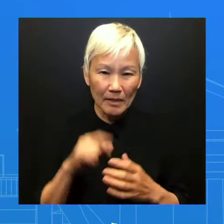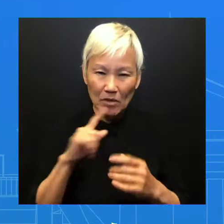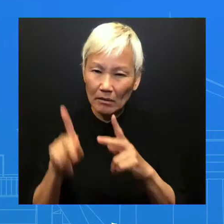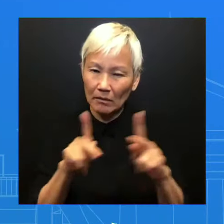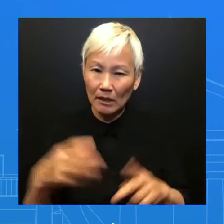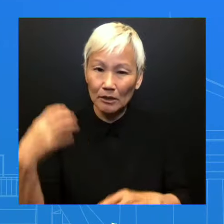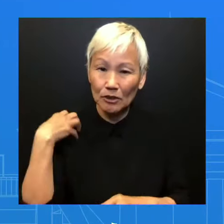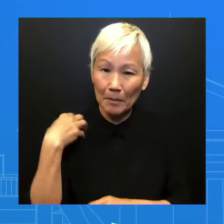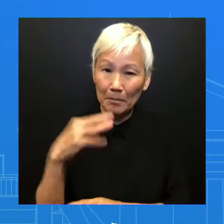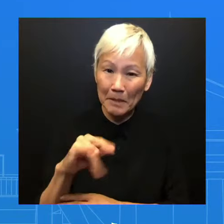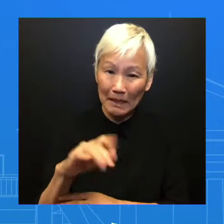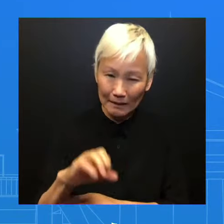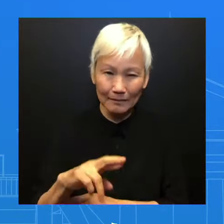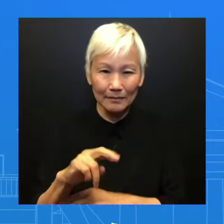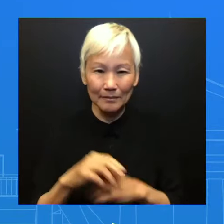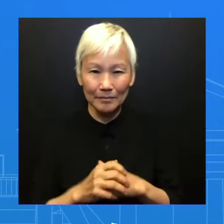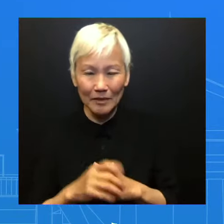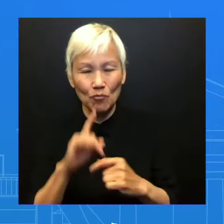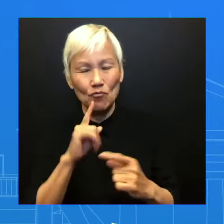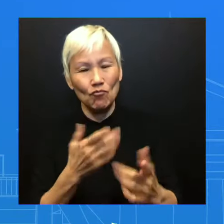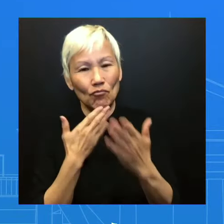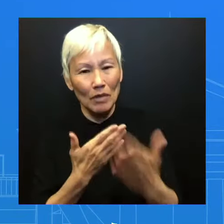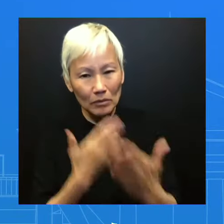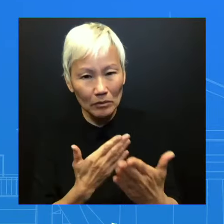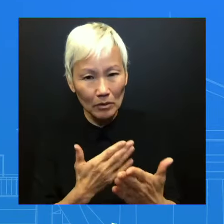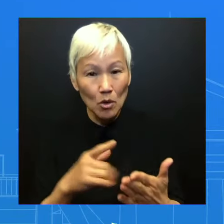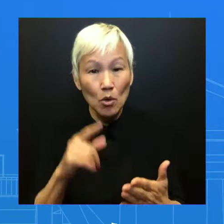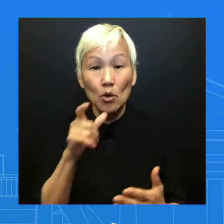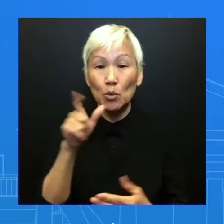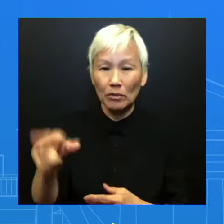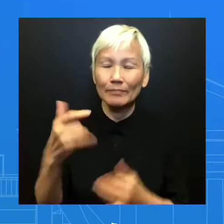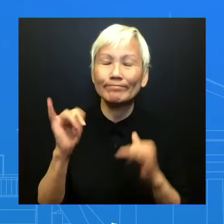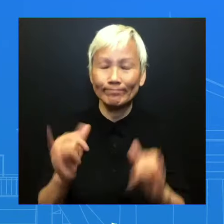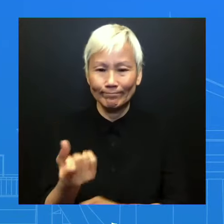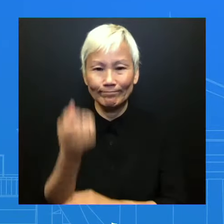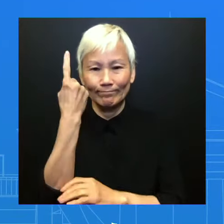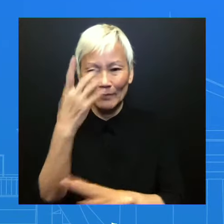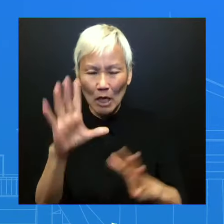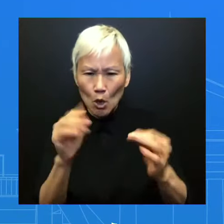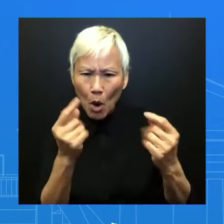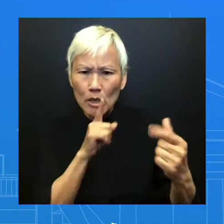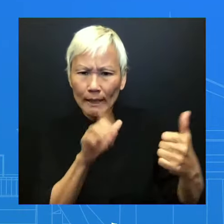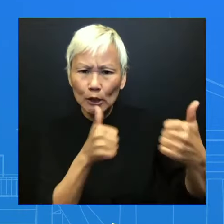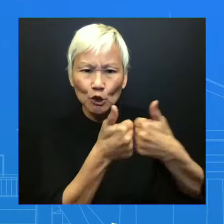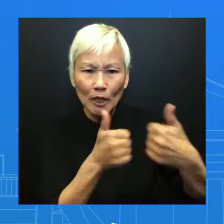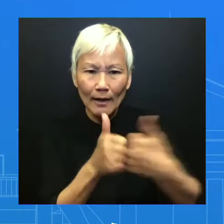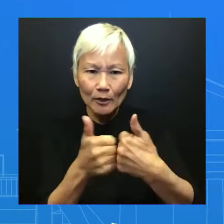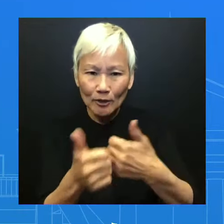the strategic challenges that lies ahead, that we face -- that U.S. faces around the world,